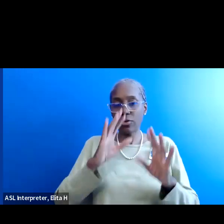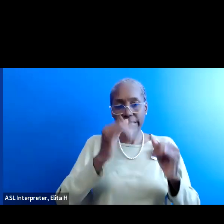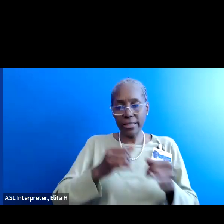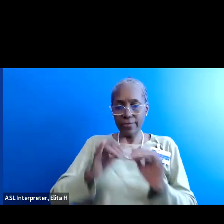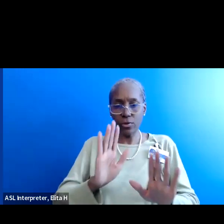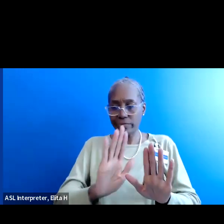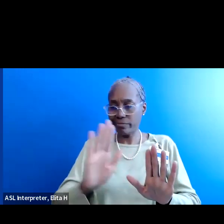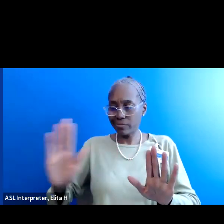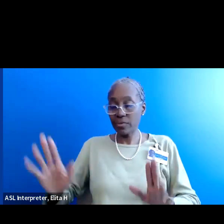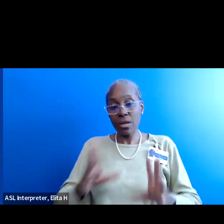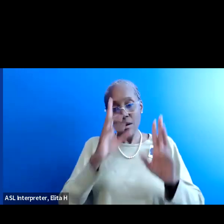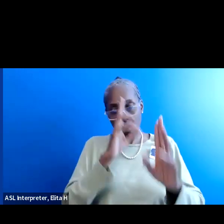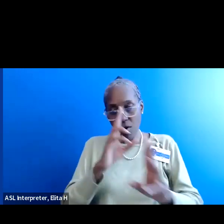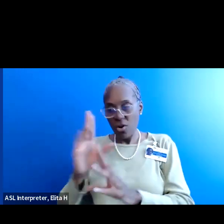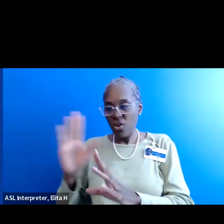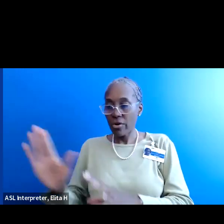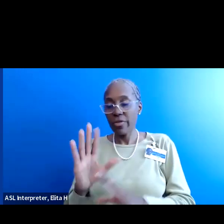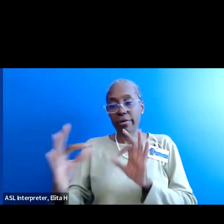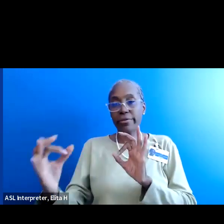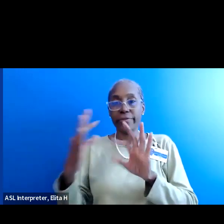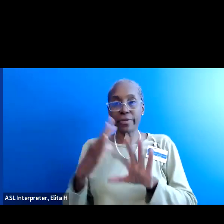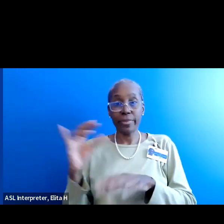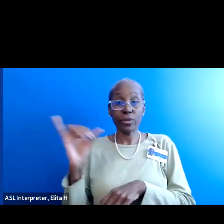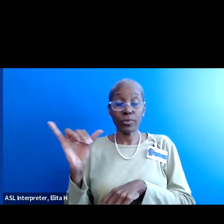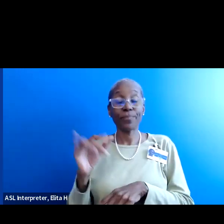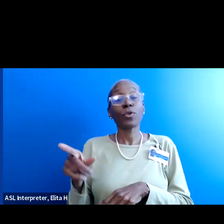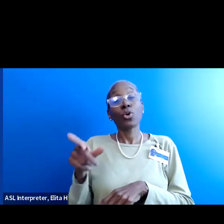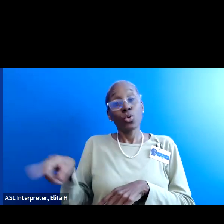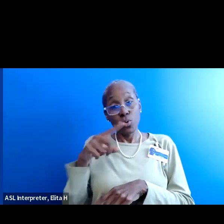as well as honor and value their input. You have the right to privacy.